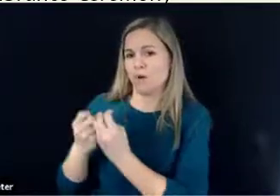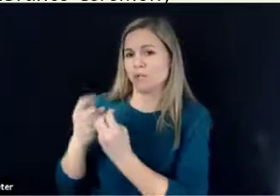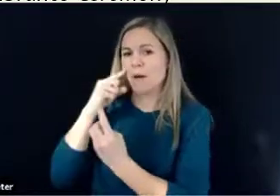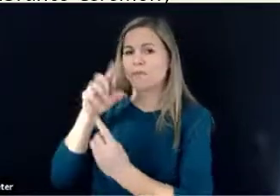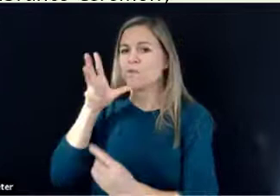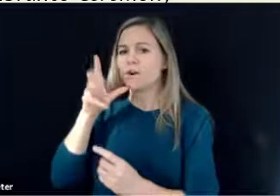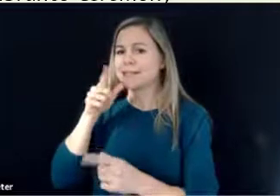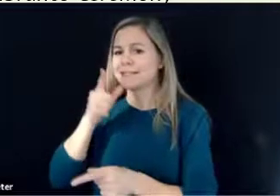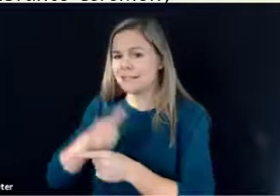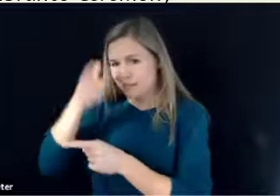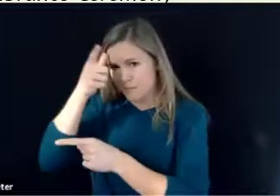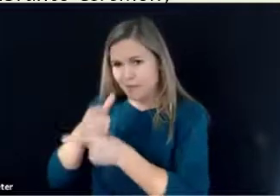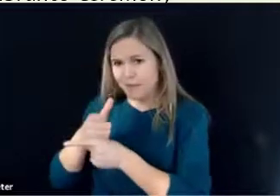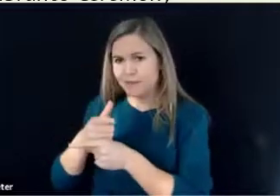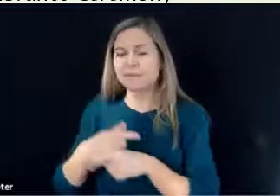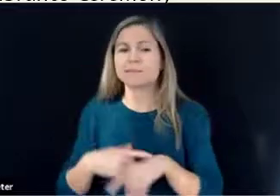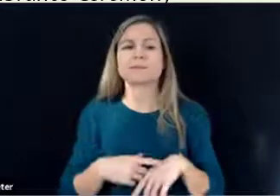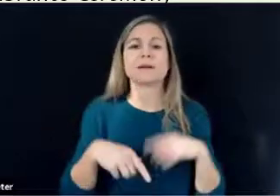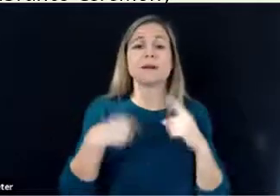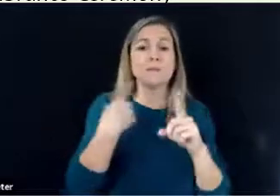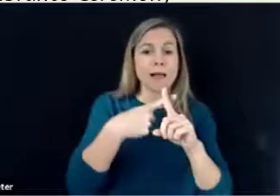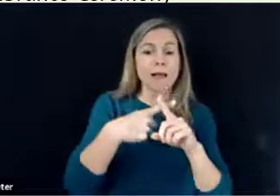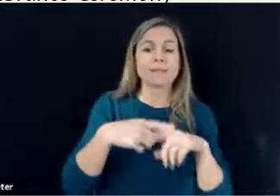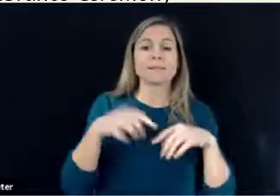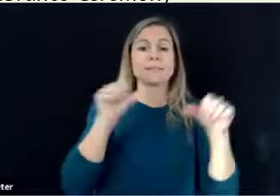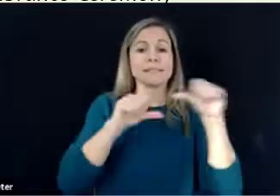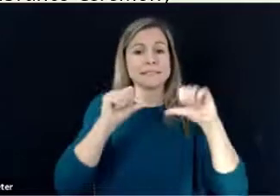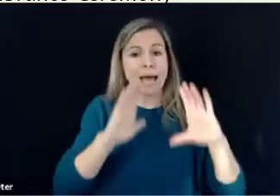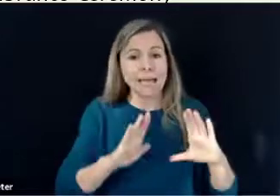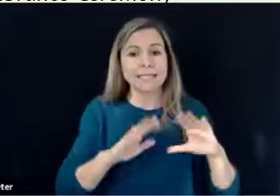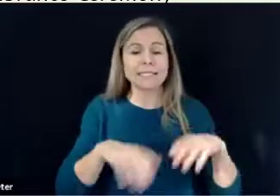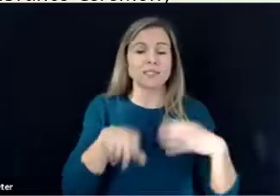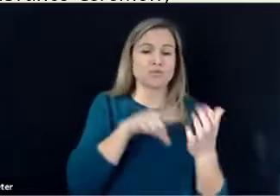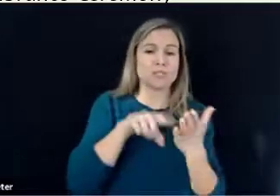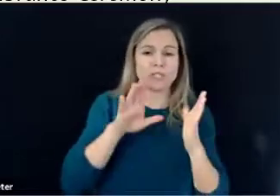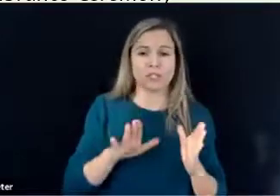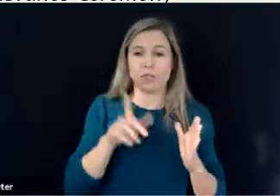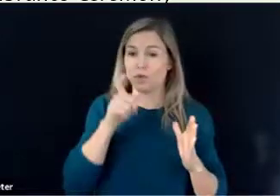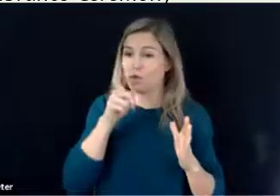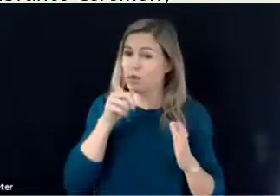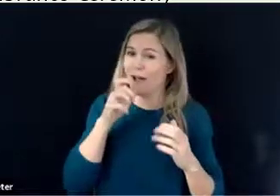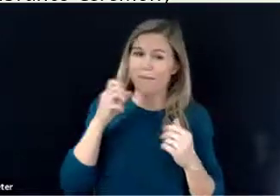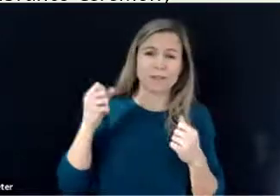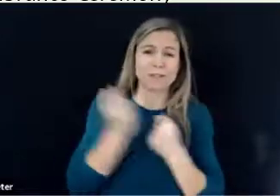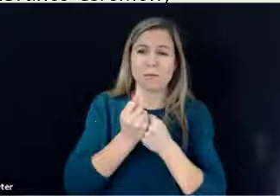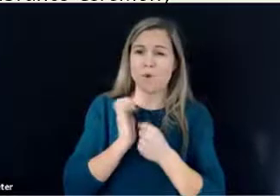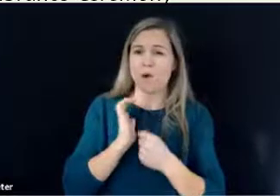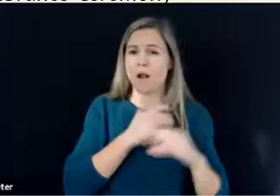that have been the backbone of our organization for the last 10 years. And again, as Katie said in 2019,